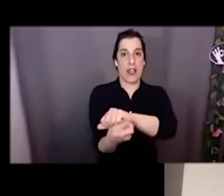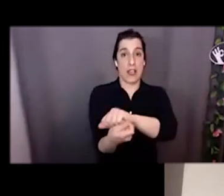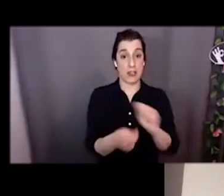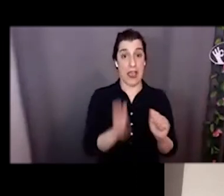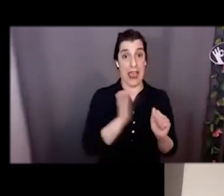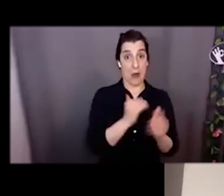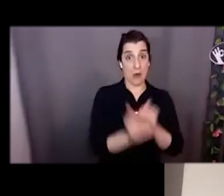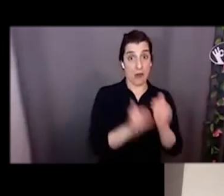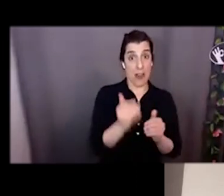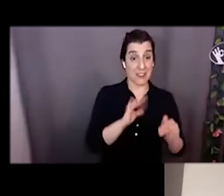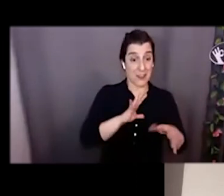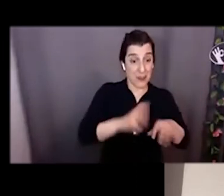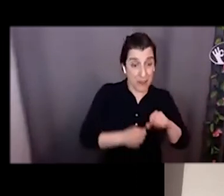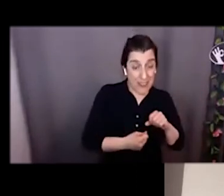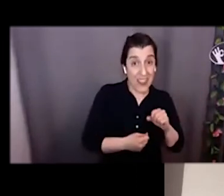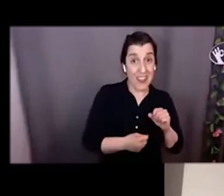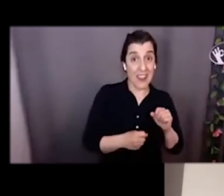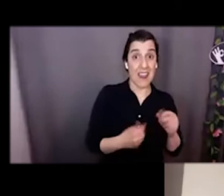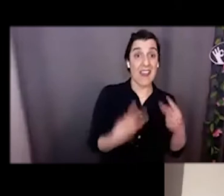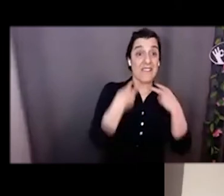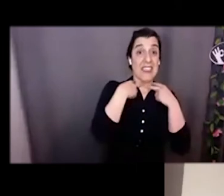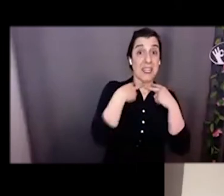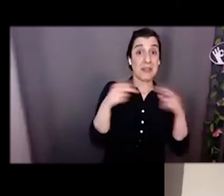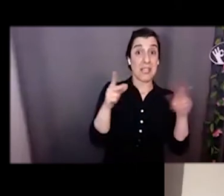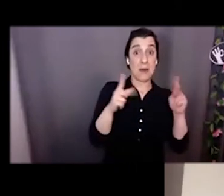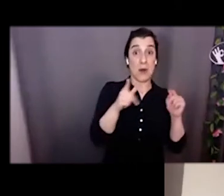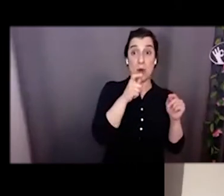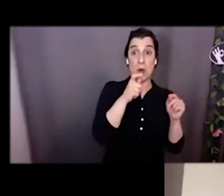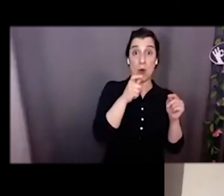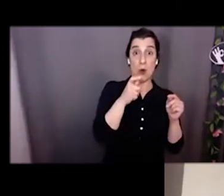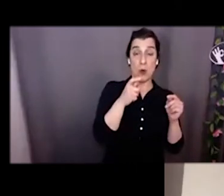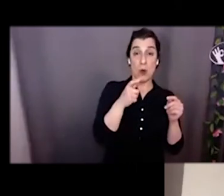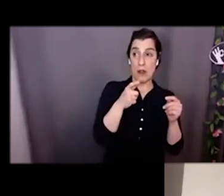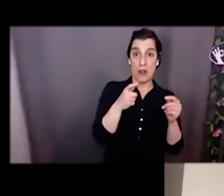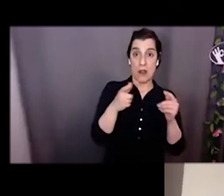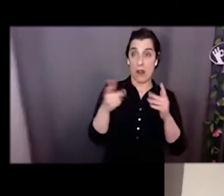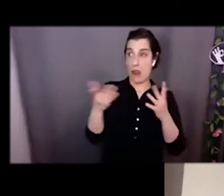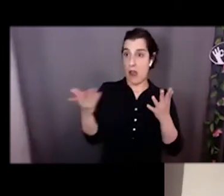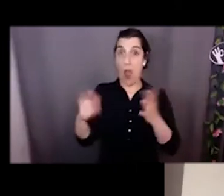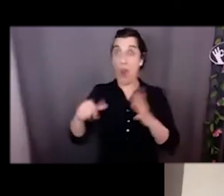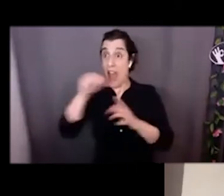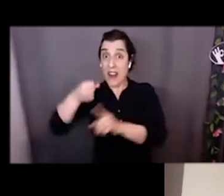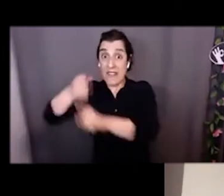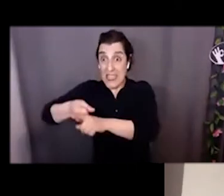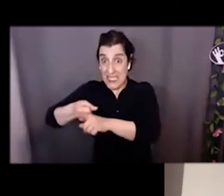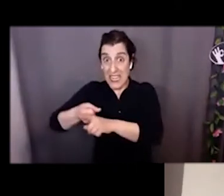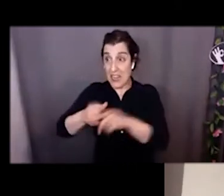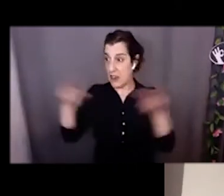victims and unaffected people, um, recognize their interconnectedness and create a community.